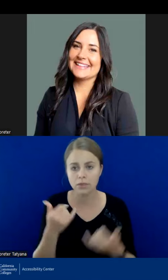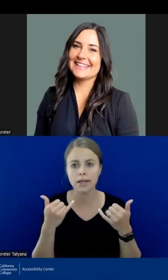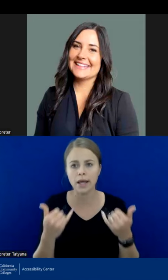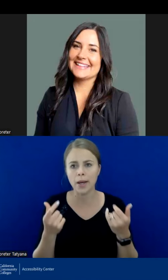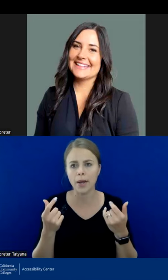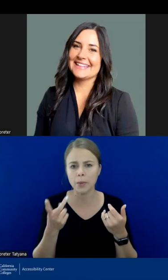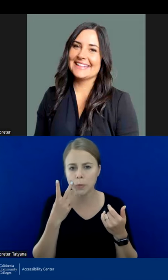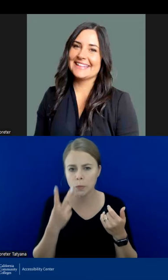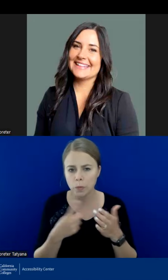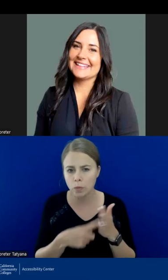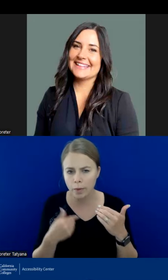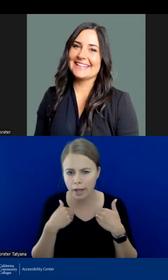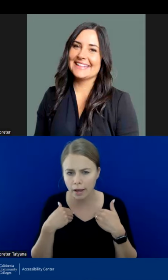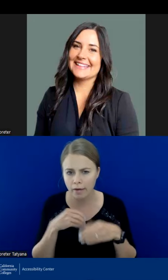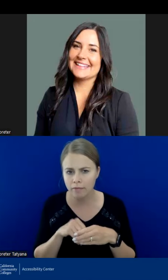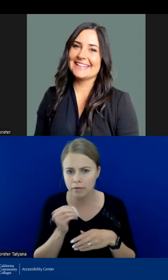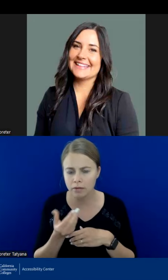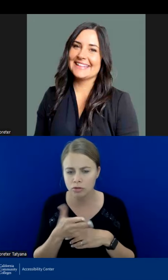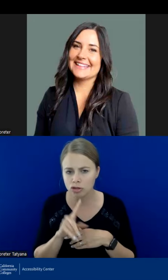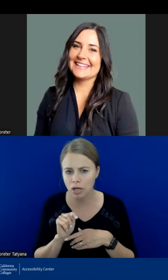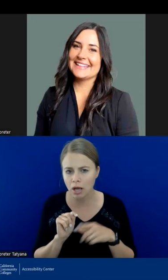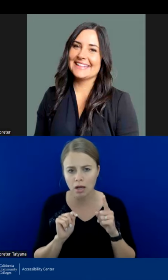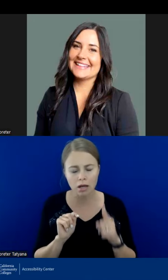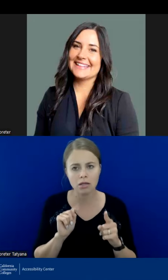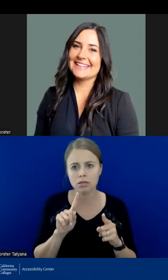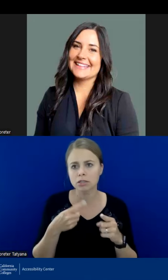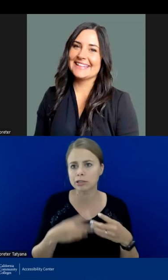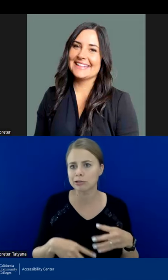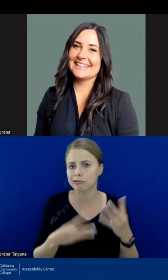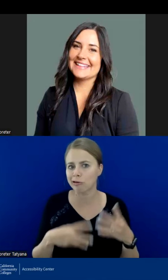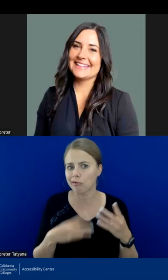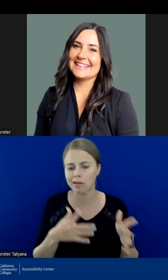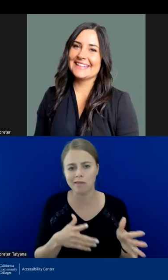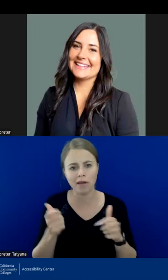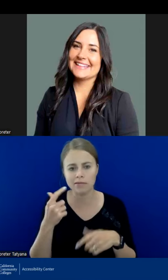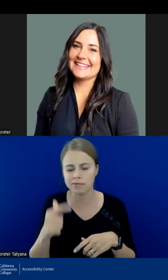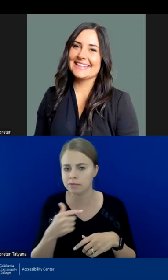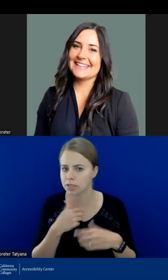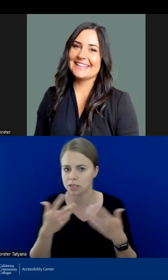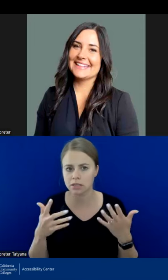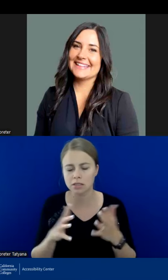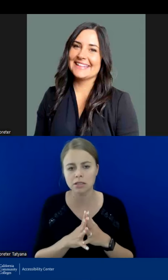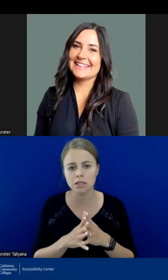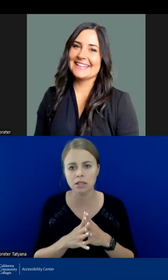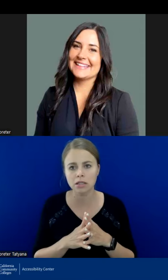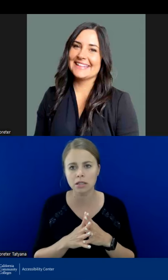It was really just scrolling very quickly for me. Lots of discussions.